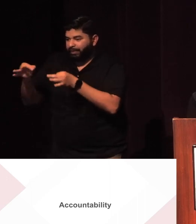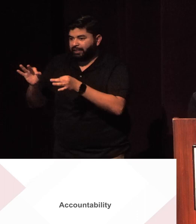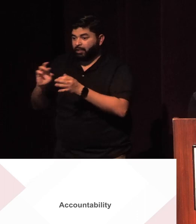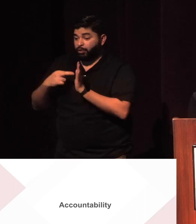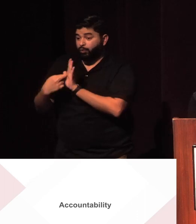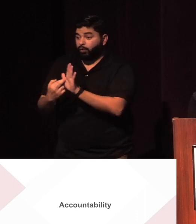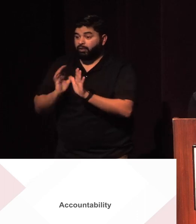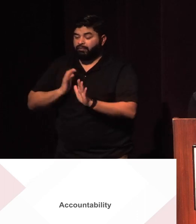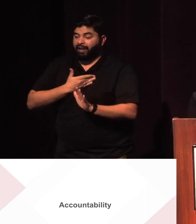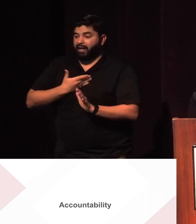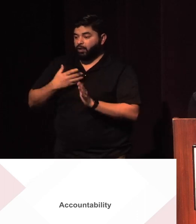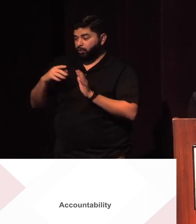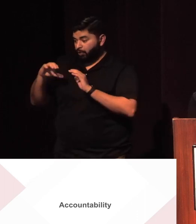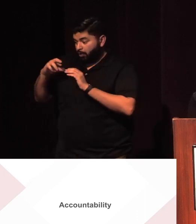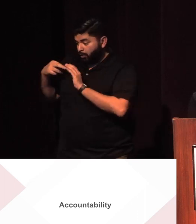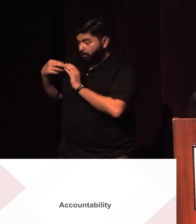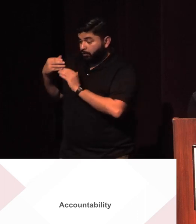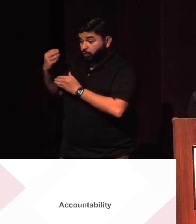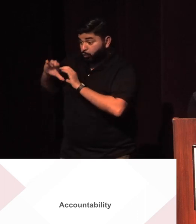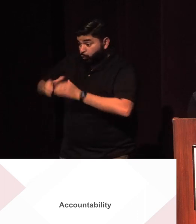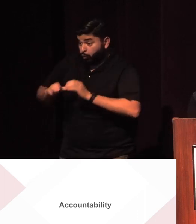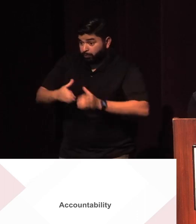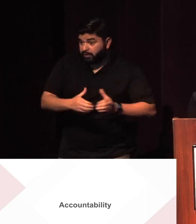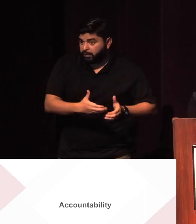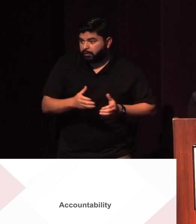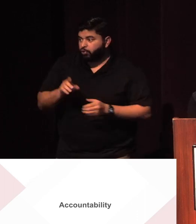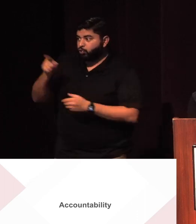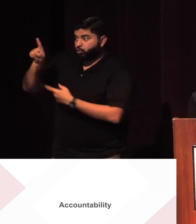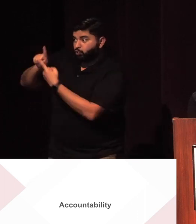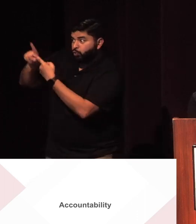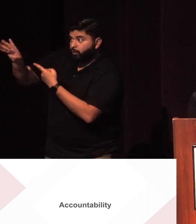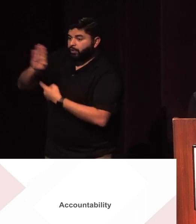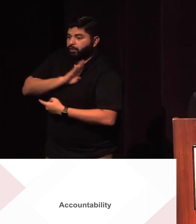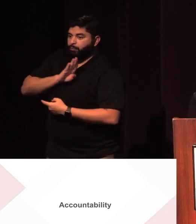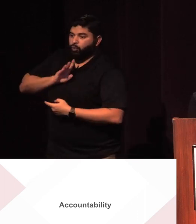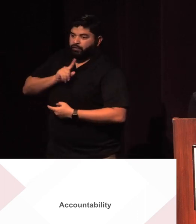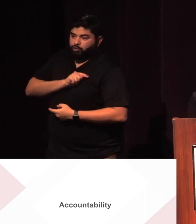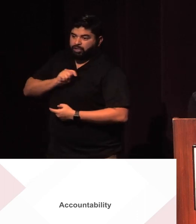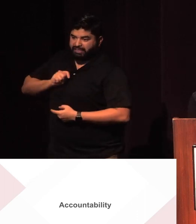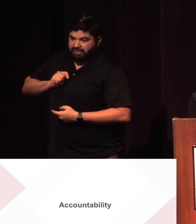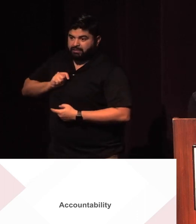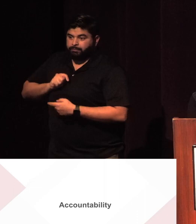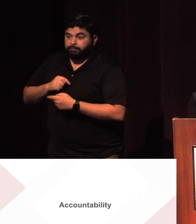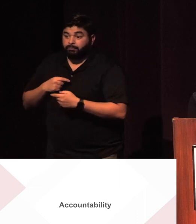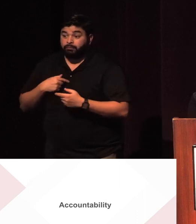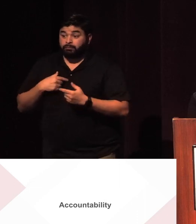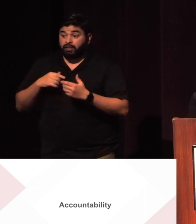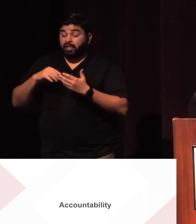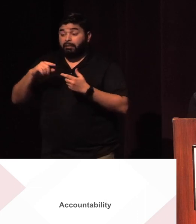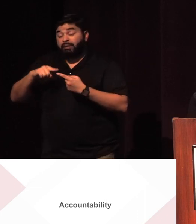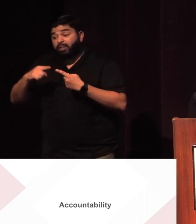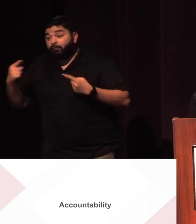Accountability; we want to do better educating and explaining the roles of our constituency groups and the role of the Board